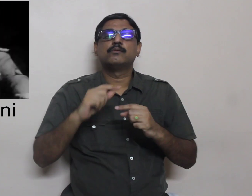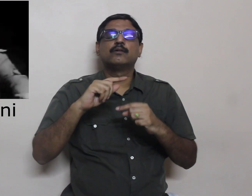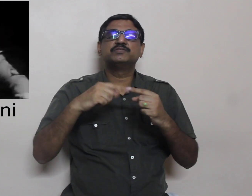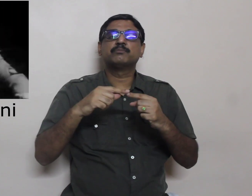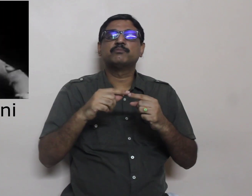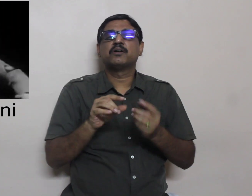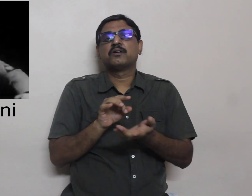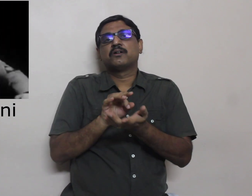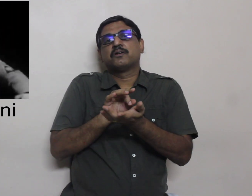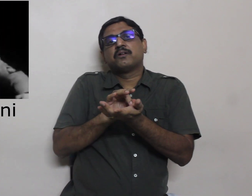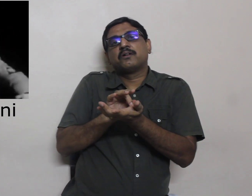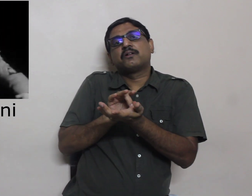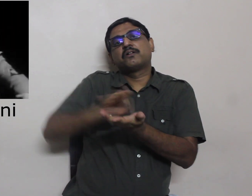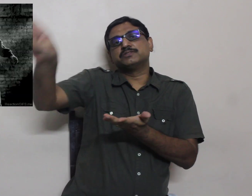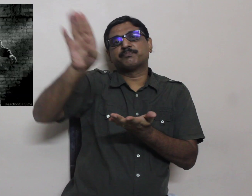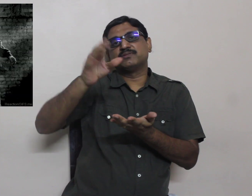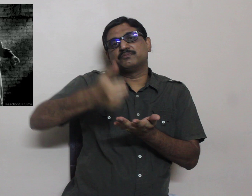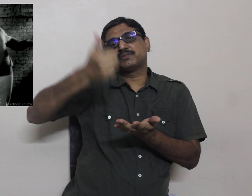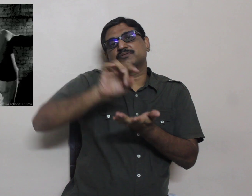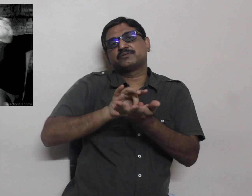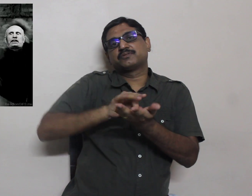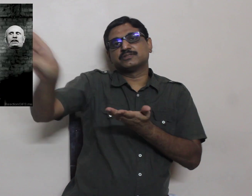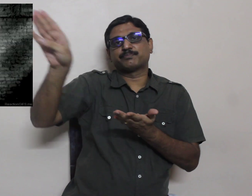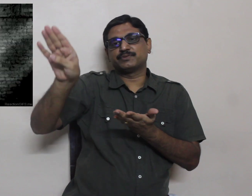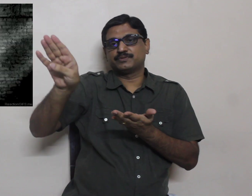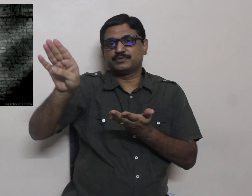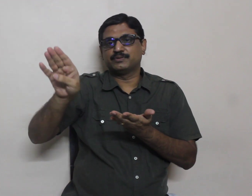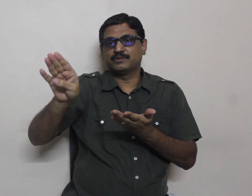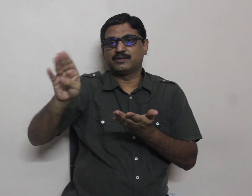after some time they kicked him out of his party.